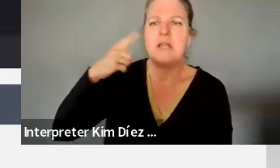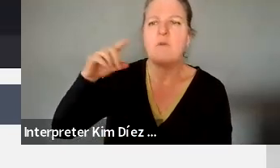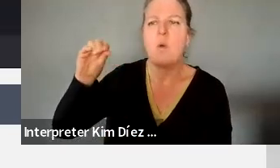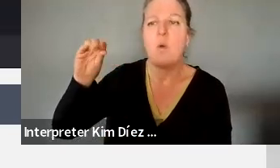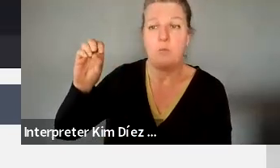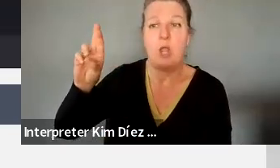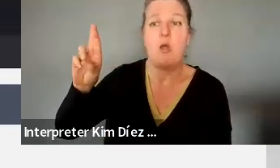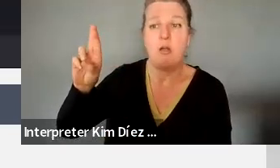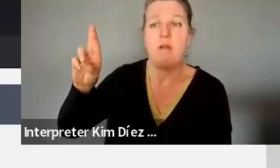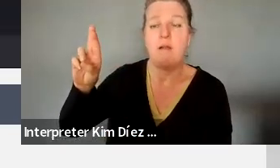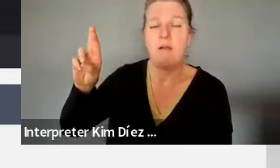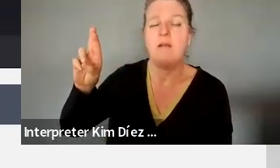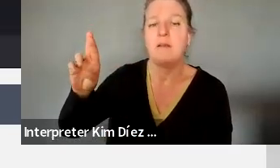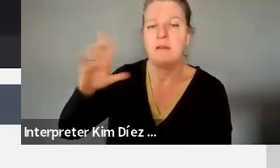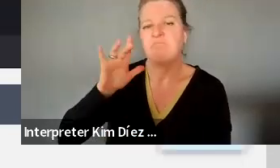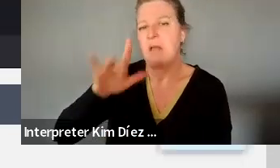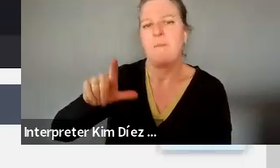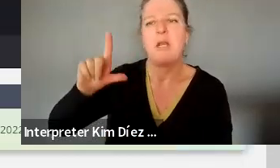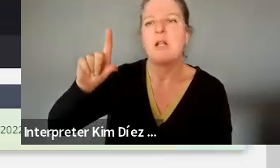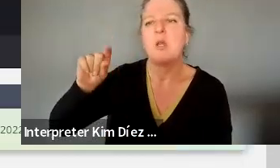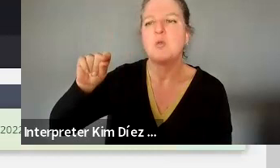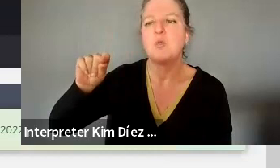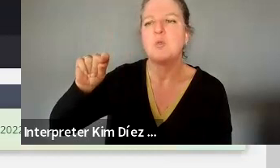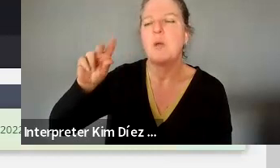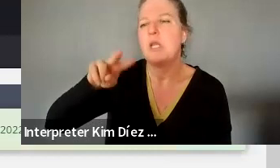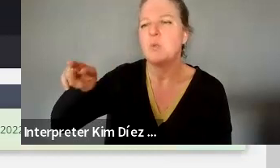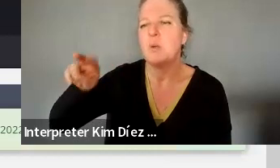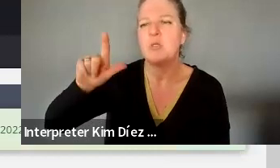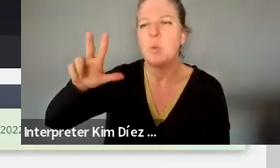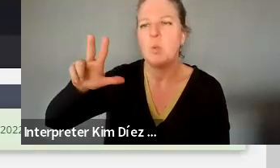the 2022-23 Open for Antiracism Cohort.